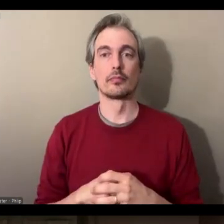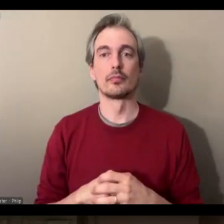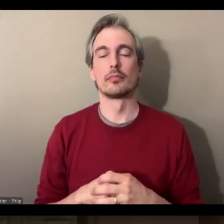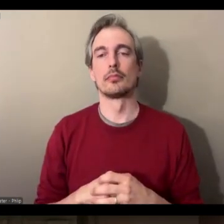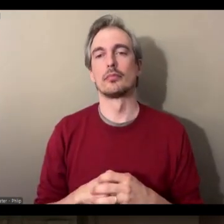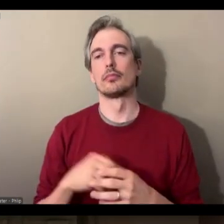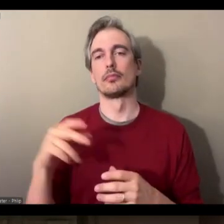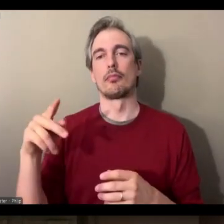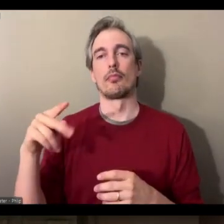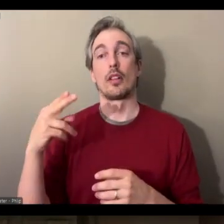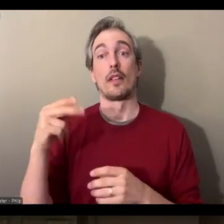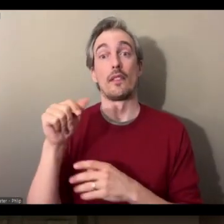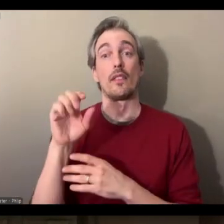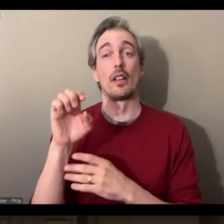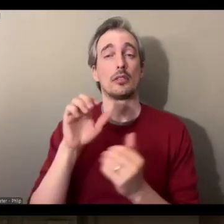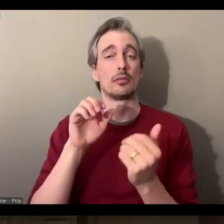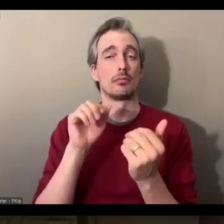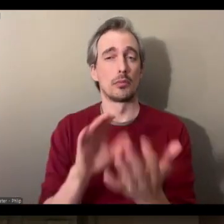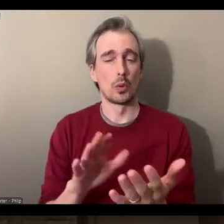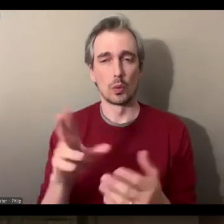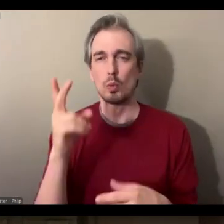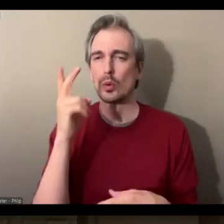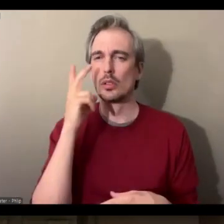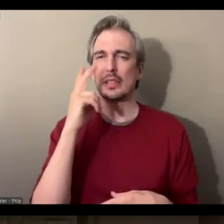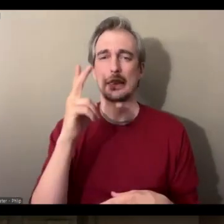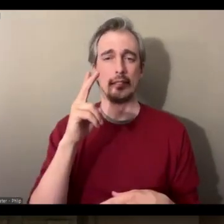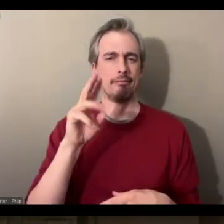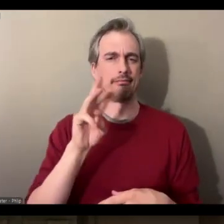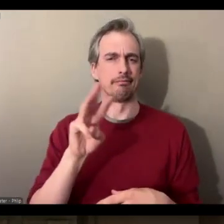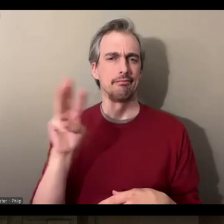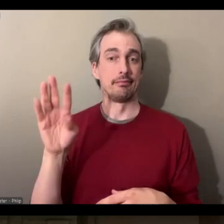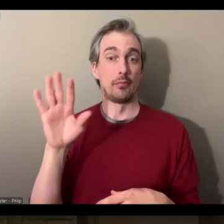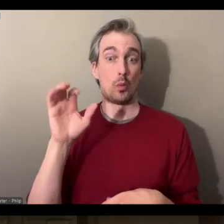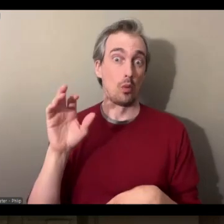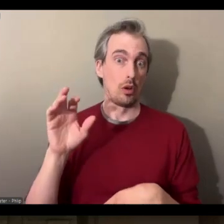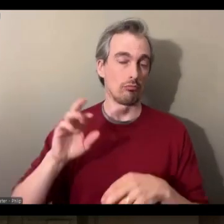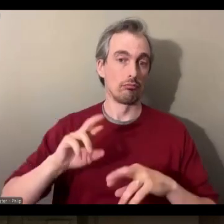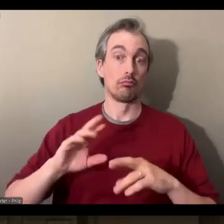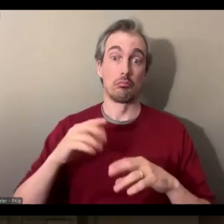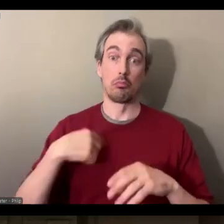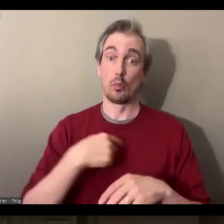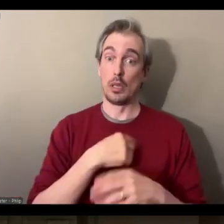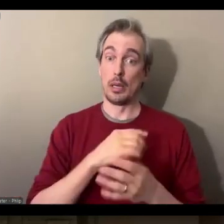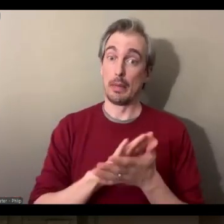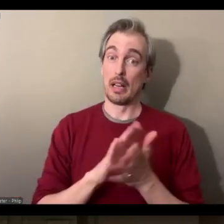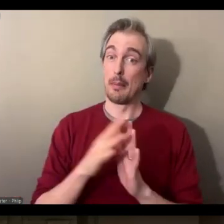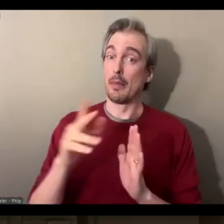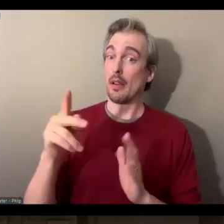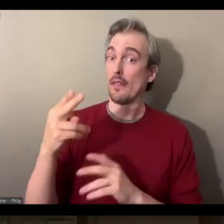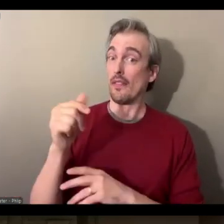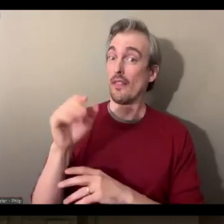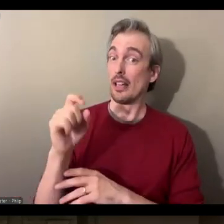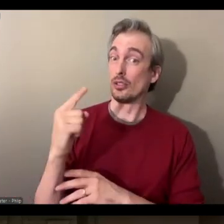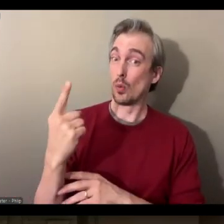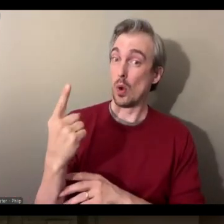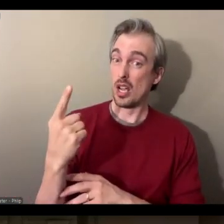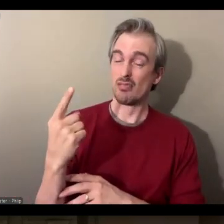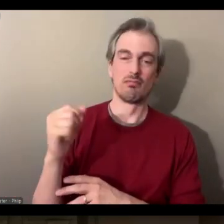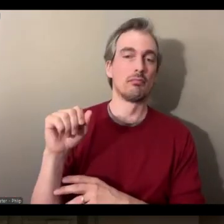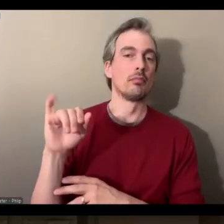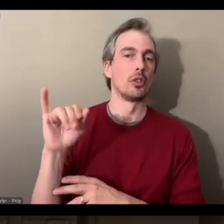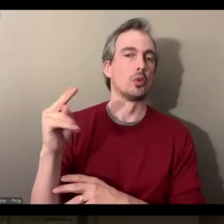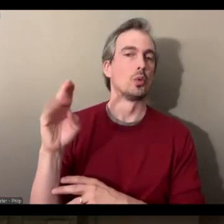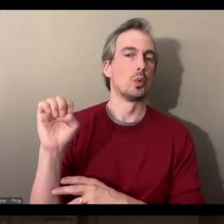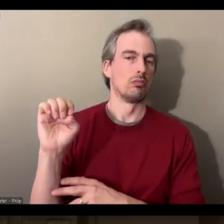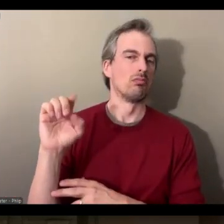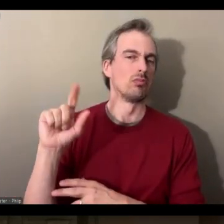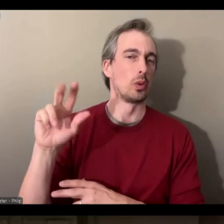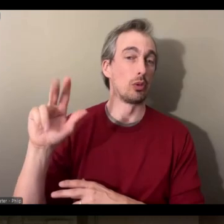the website in June, 2023, as a phase 1. Open the door in September, big event in the news,